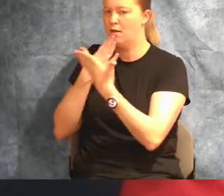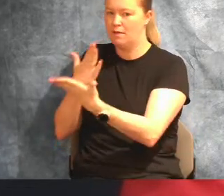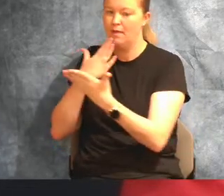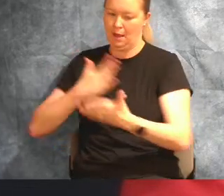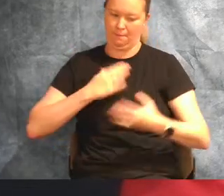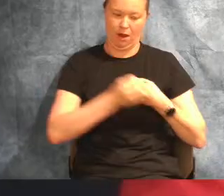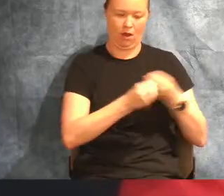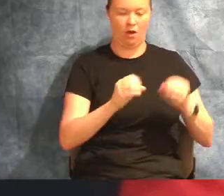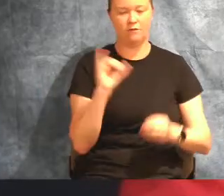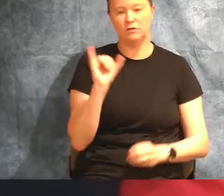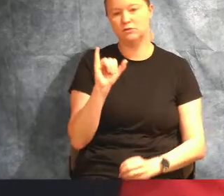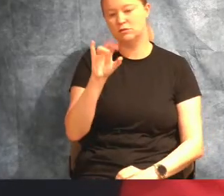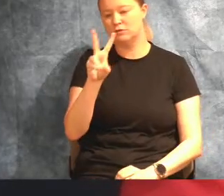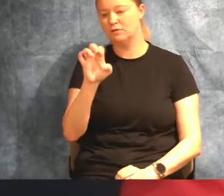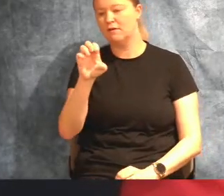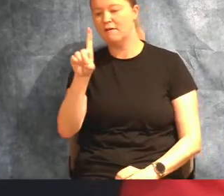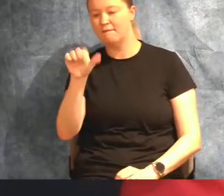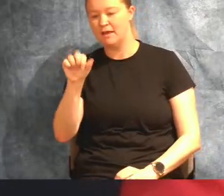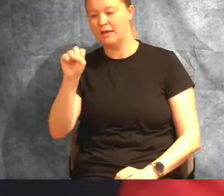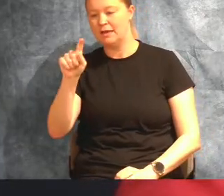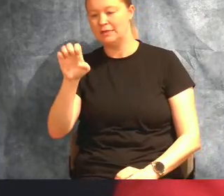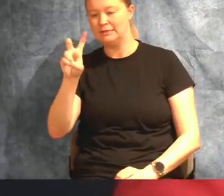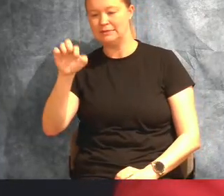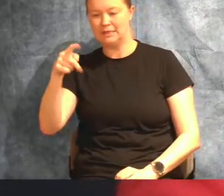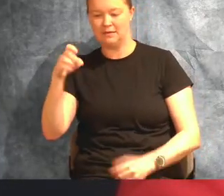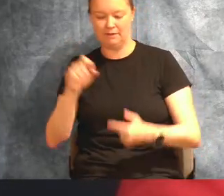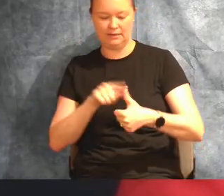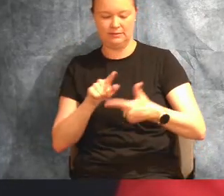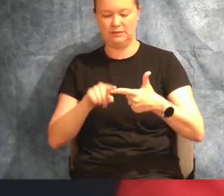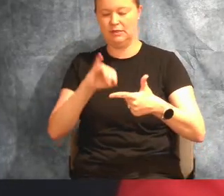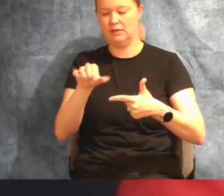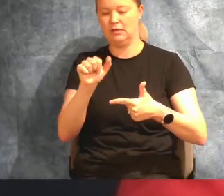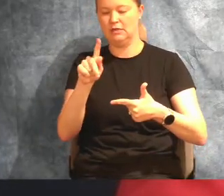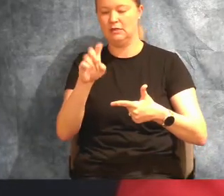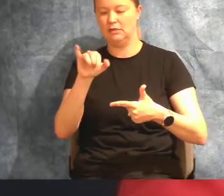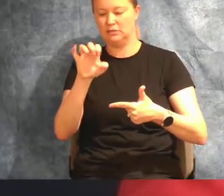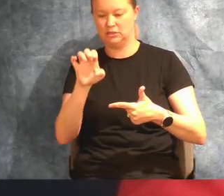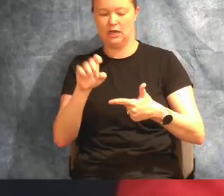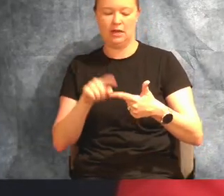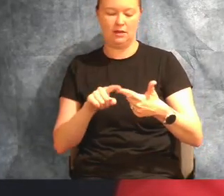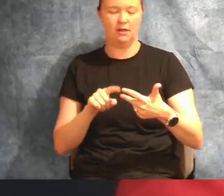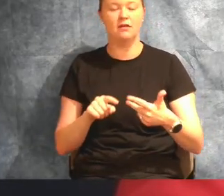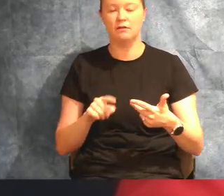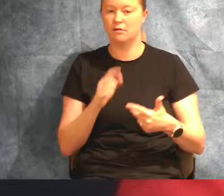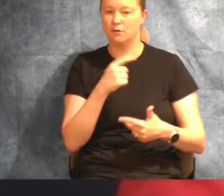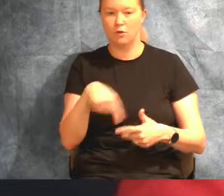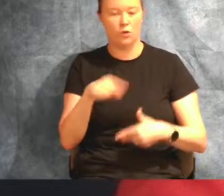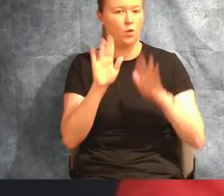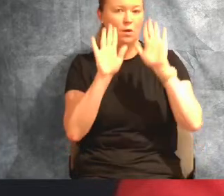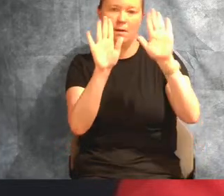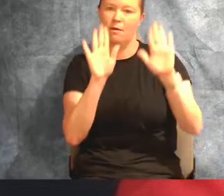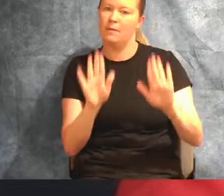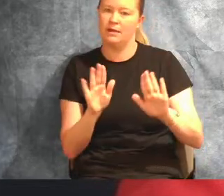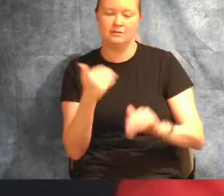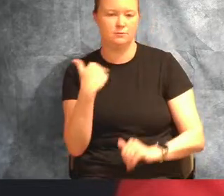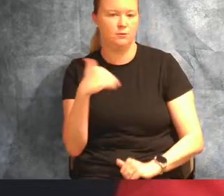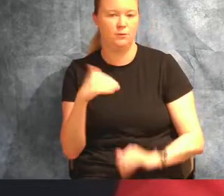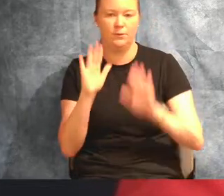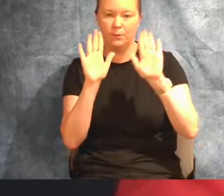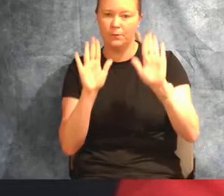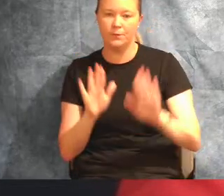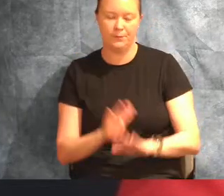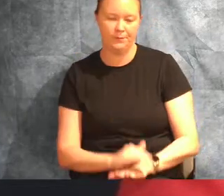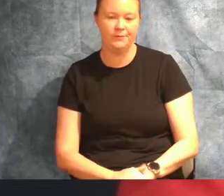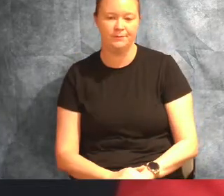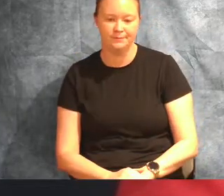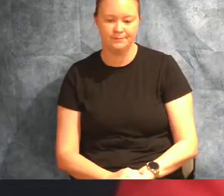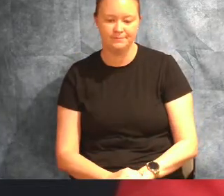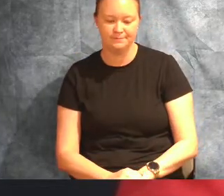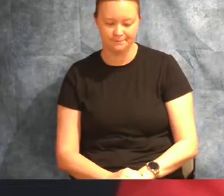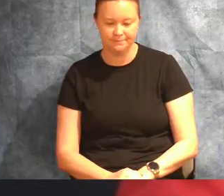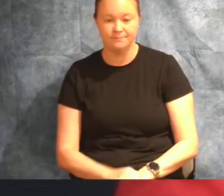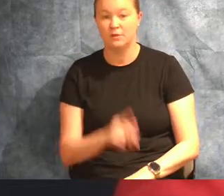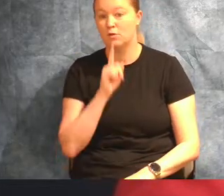well, VA Stevens and Jackie Tagger Boyd. Uh, this was just amazing. Um, and it was a great way to